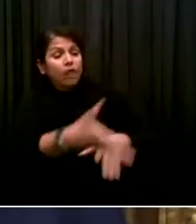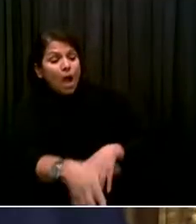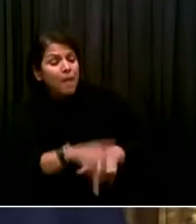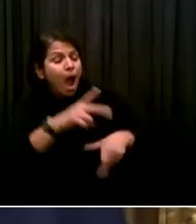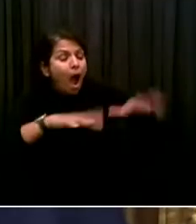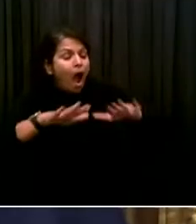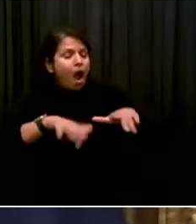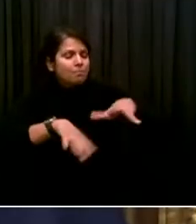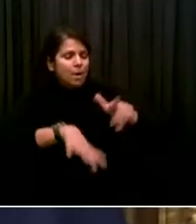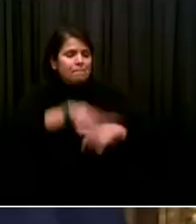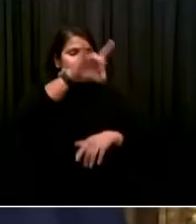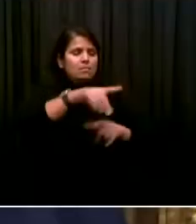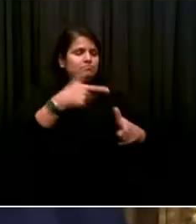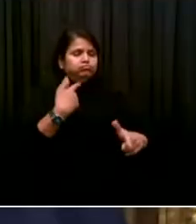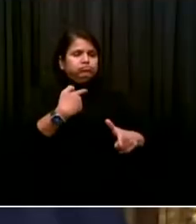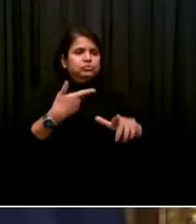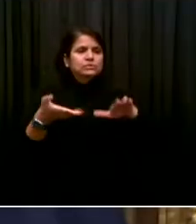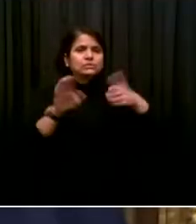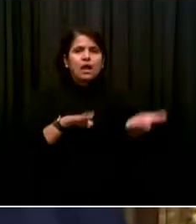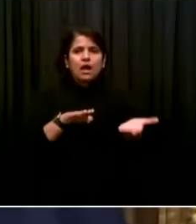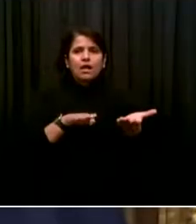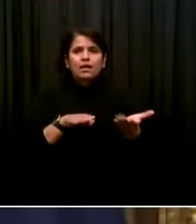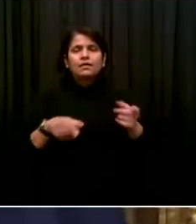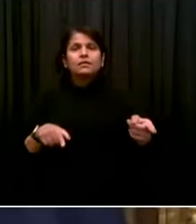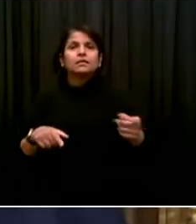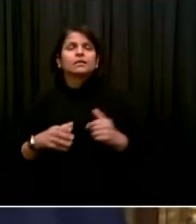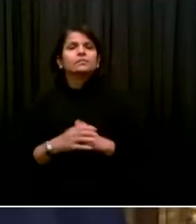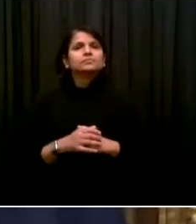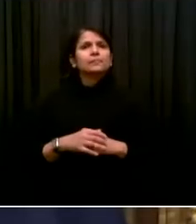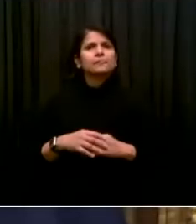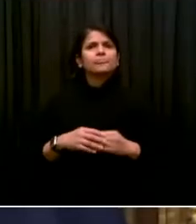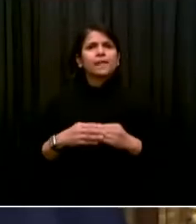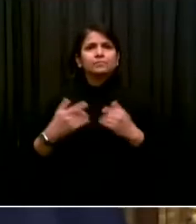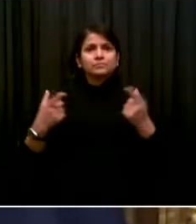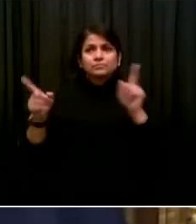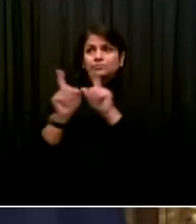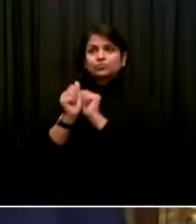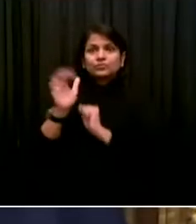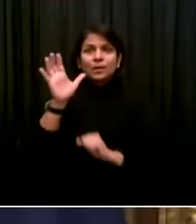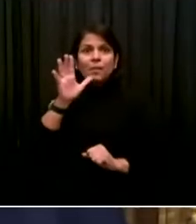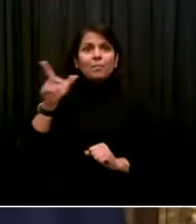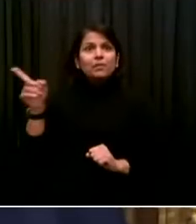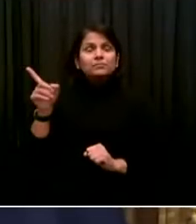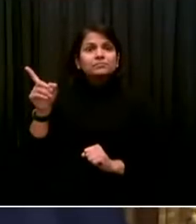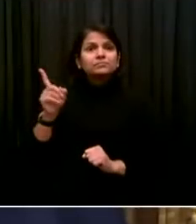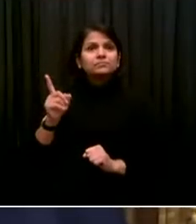FOR A GUN. I HAVE SEEN A TOPLESS BLOOD